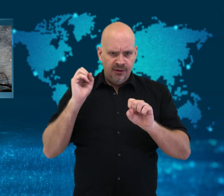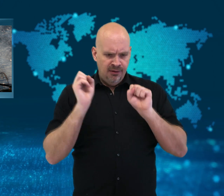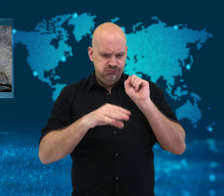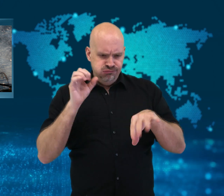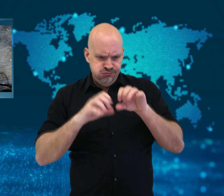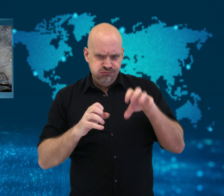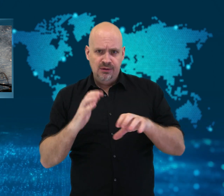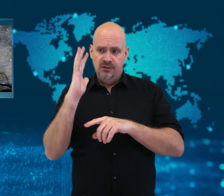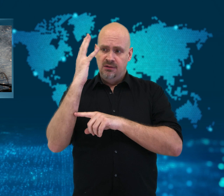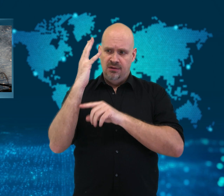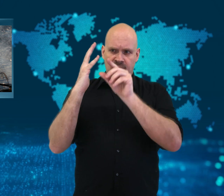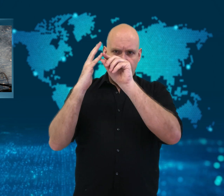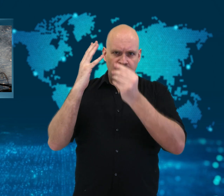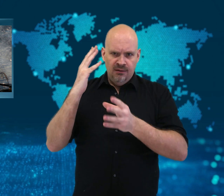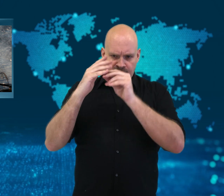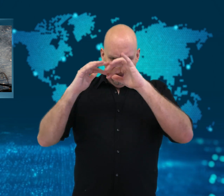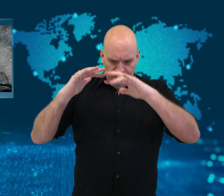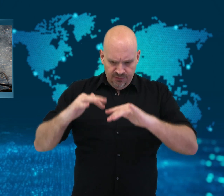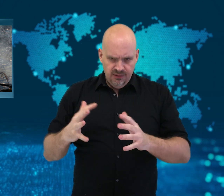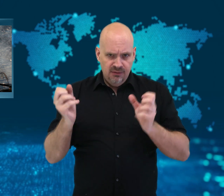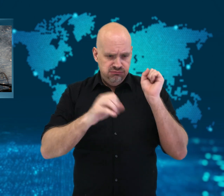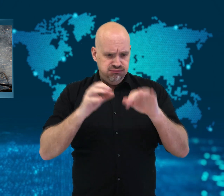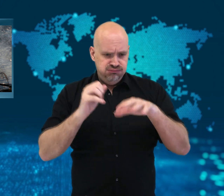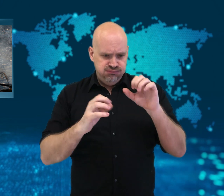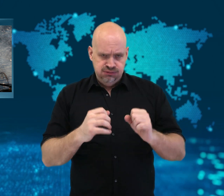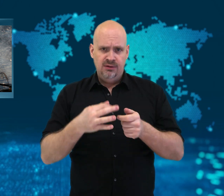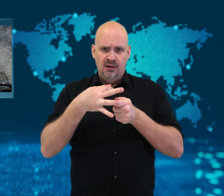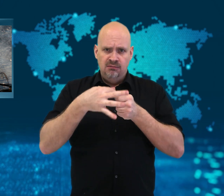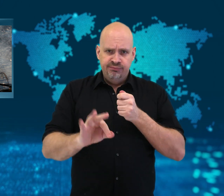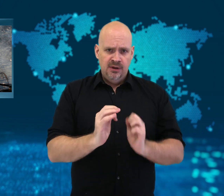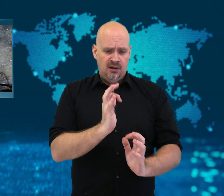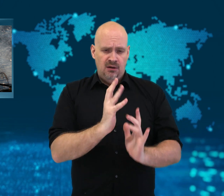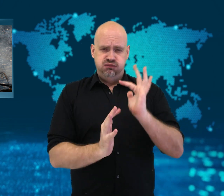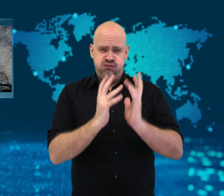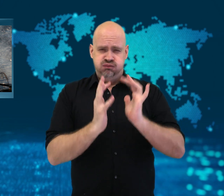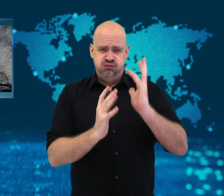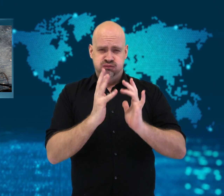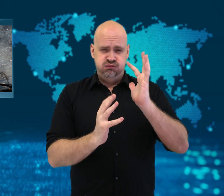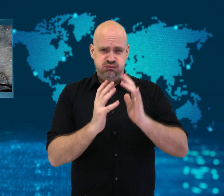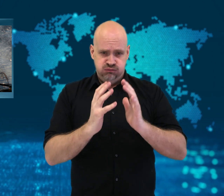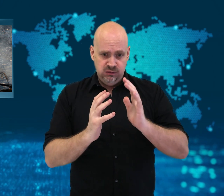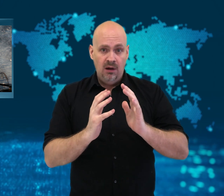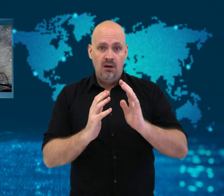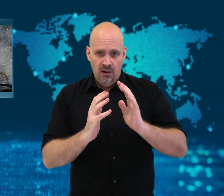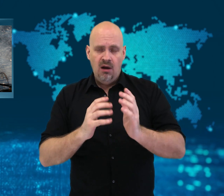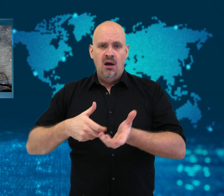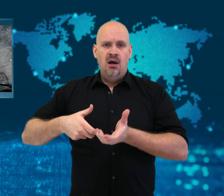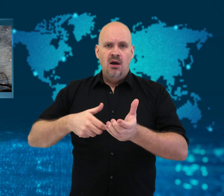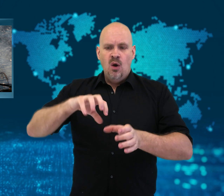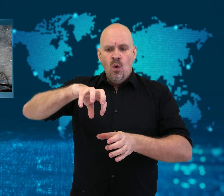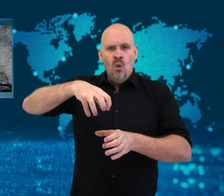People walked over two strips of embers as they chanted prayers.